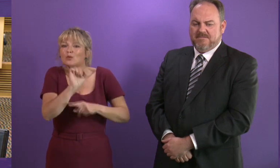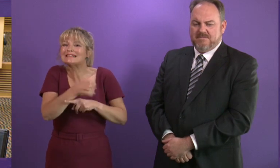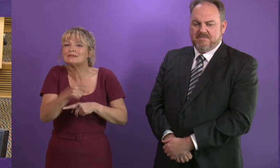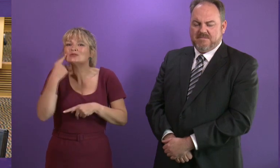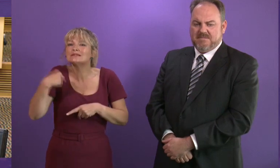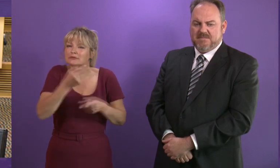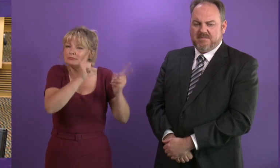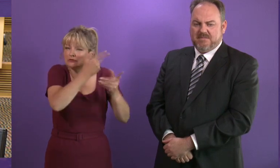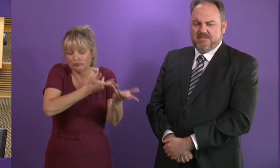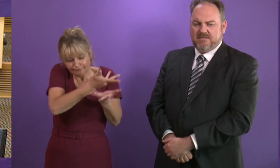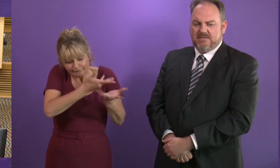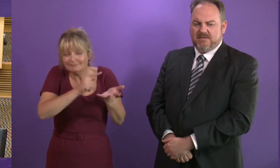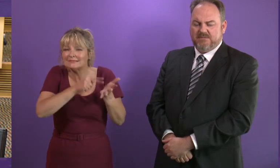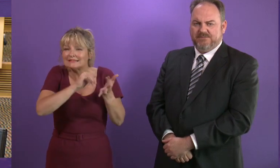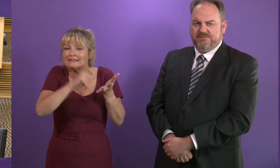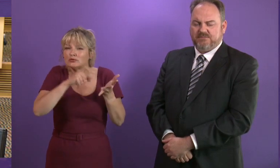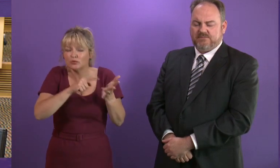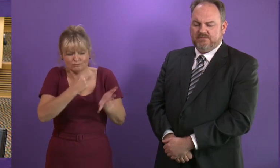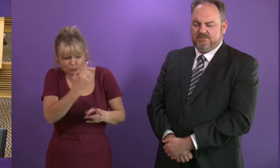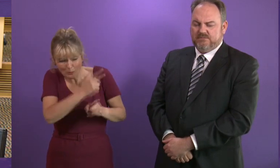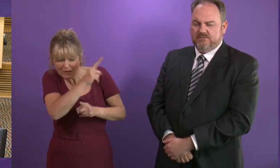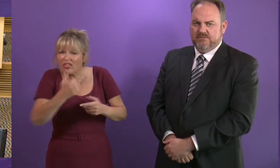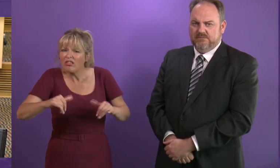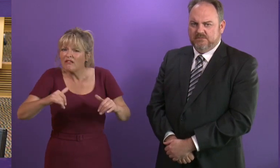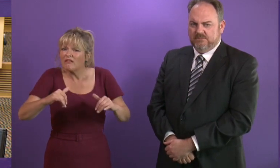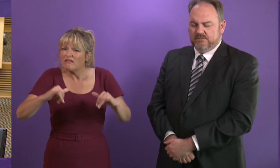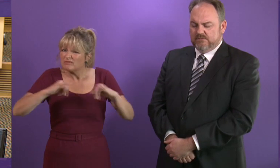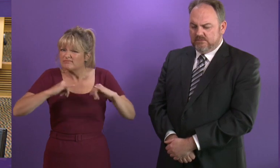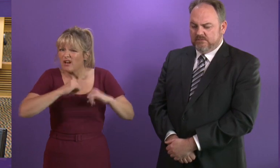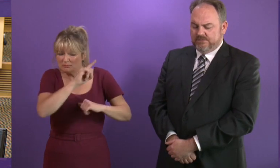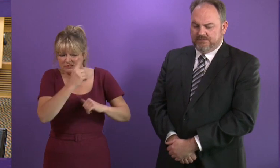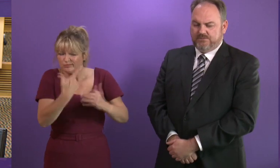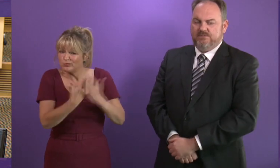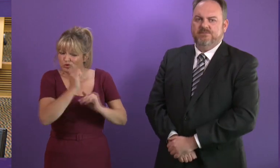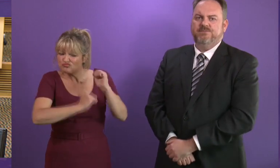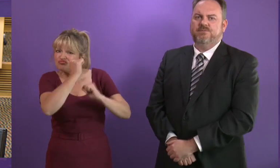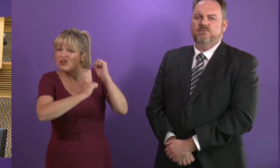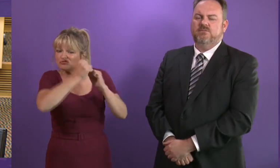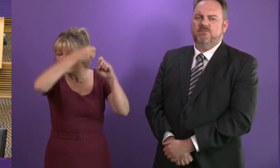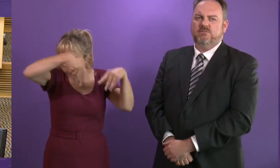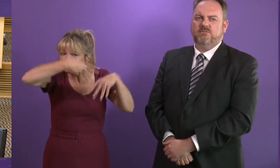company’s restructuring programme and the situation in Dundee. I understand that the